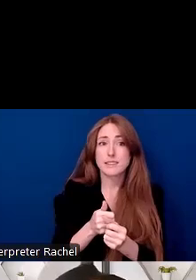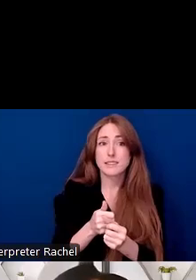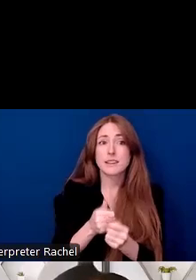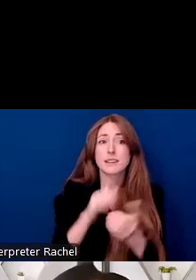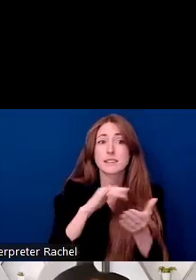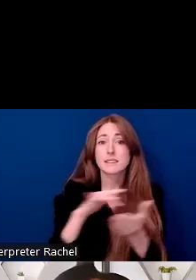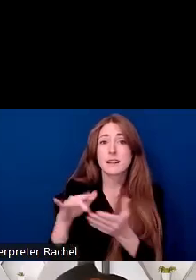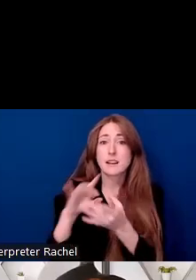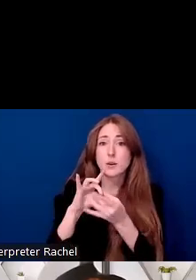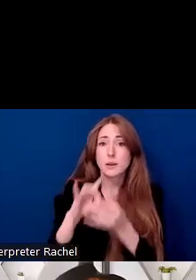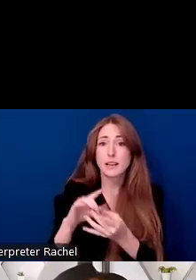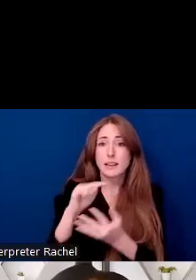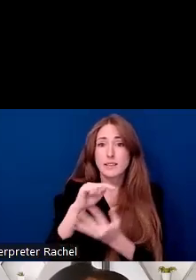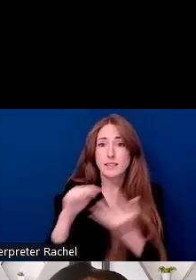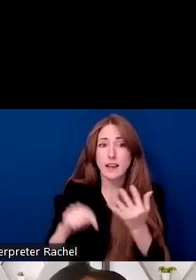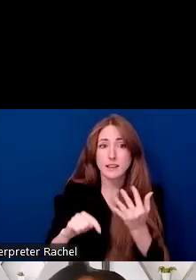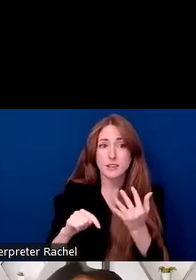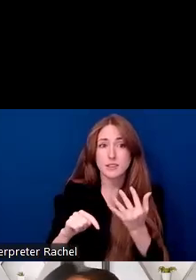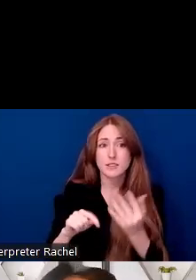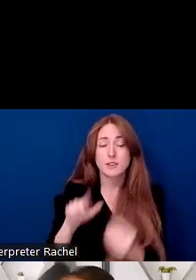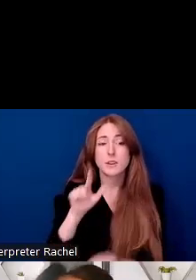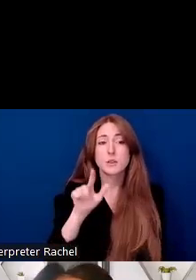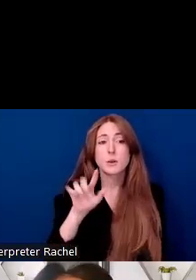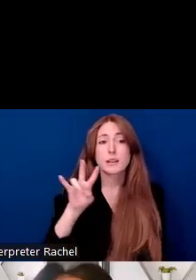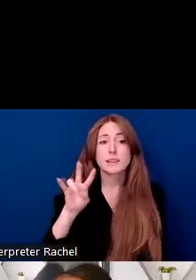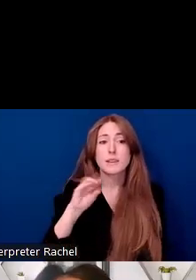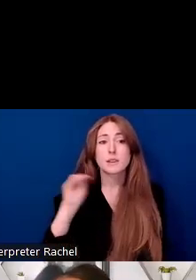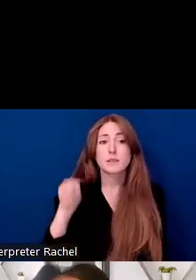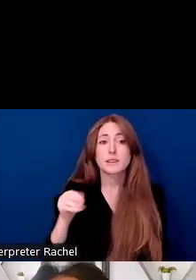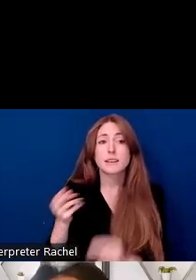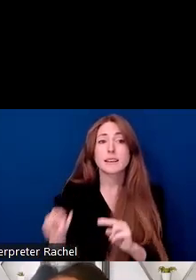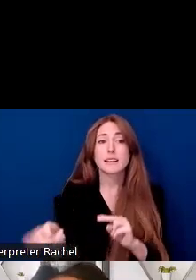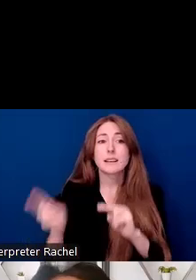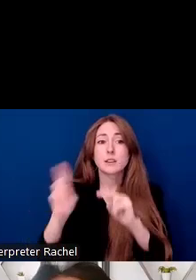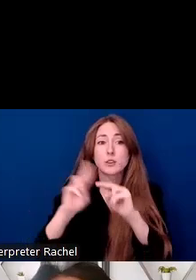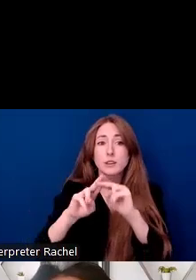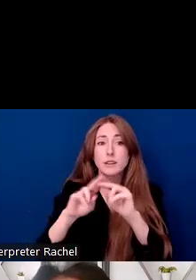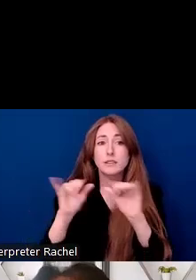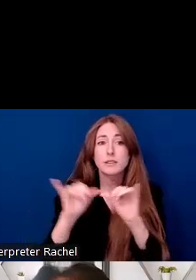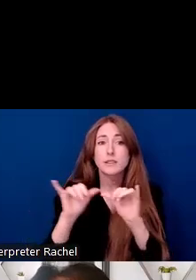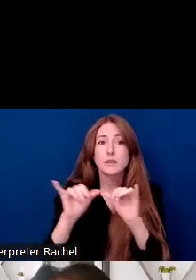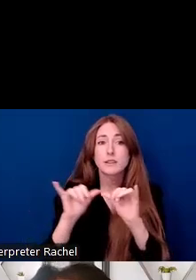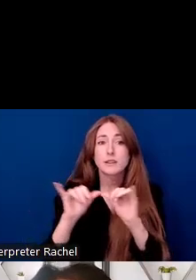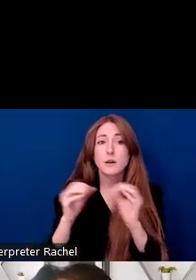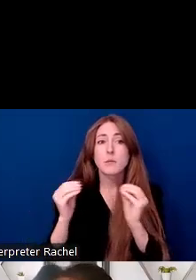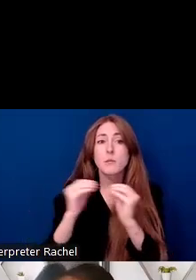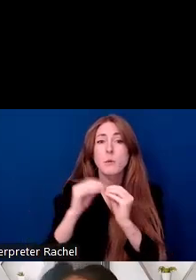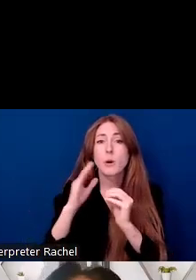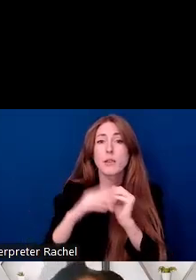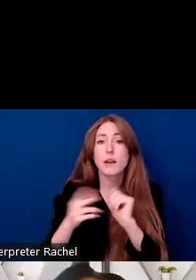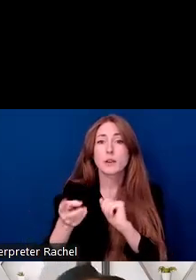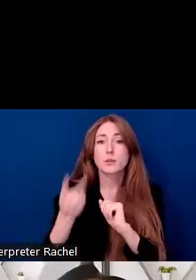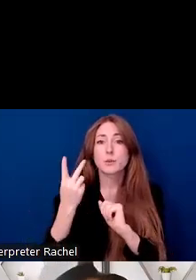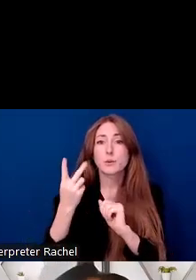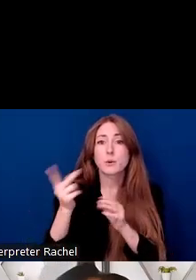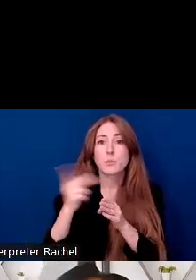increase by 27% when we measure more than two professional outcomes. While it decreased by